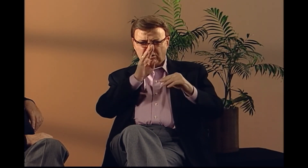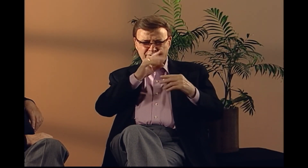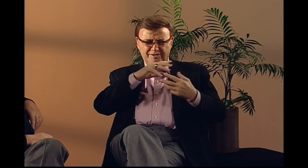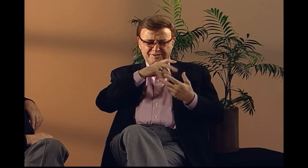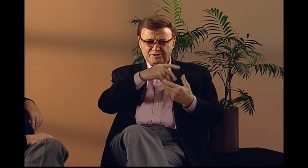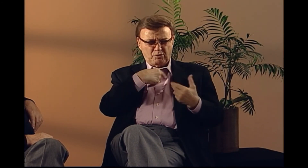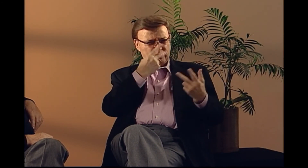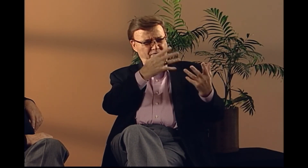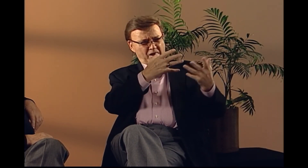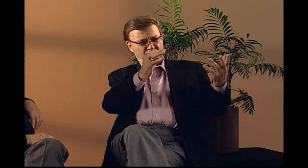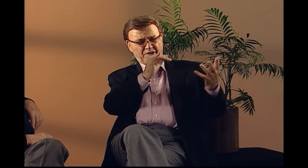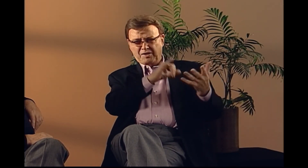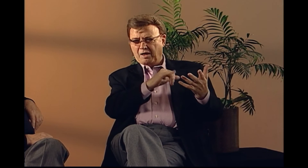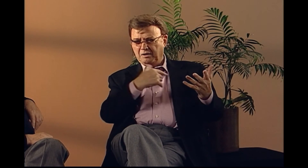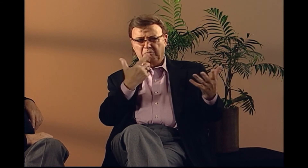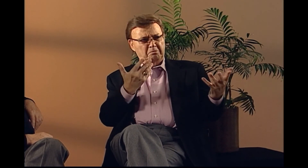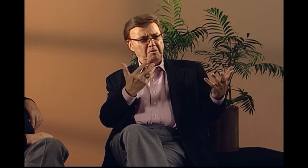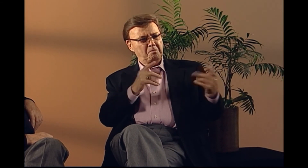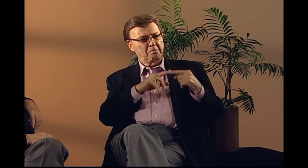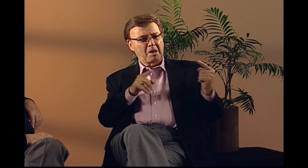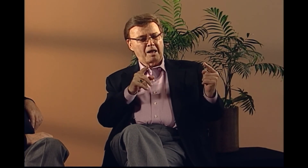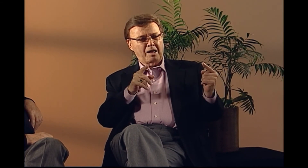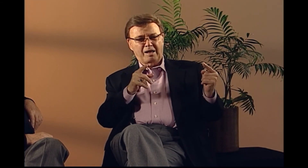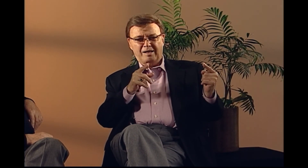You know, and the people in the problems and the frustrations,